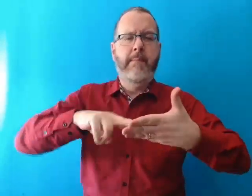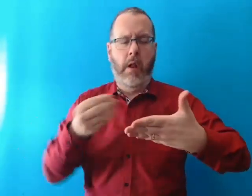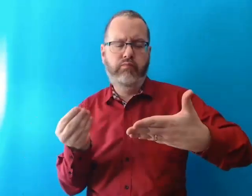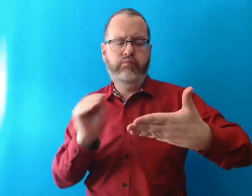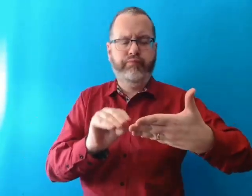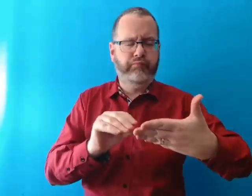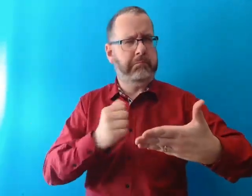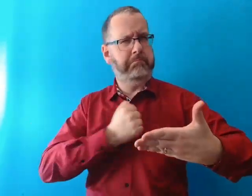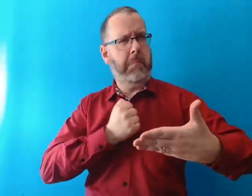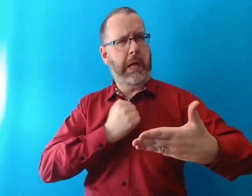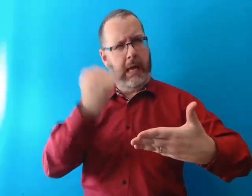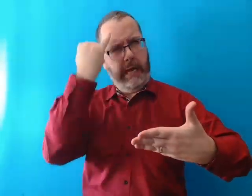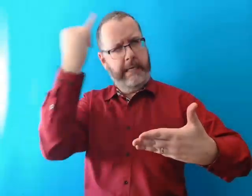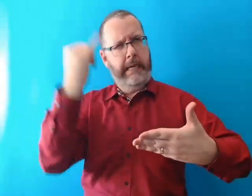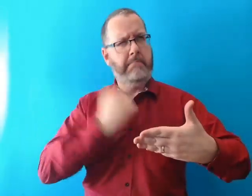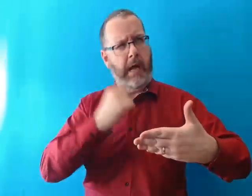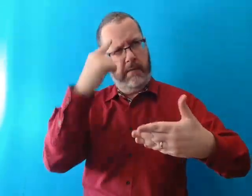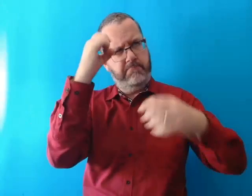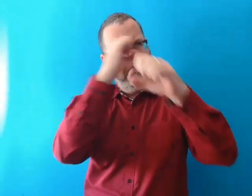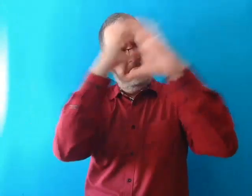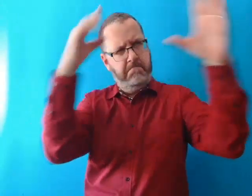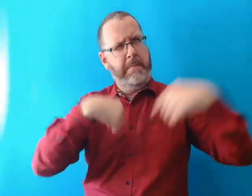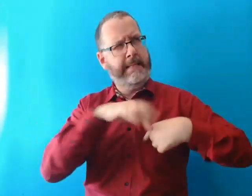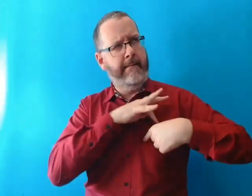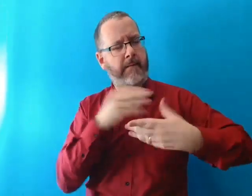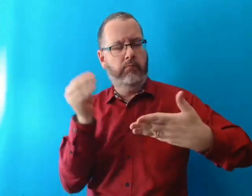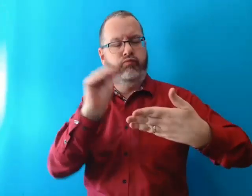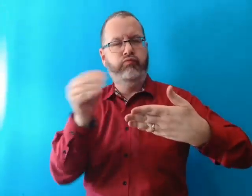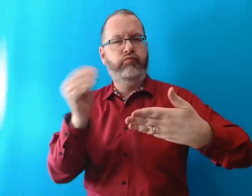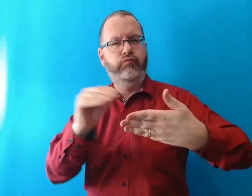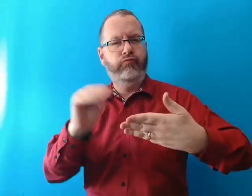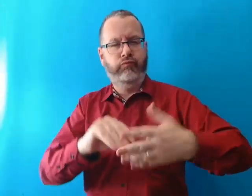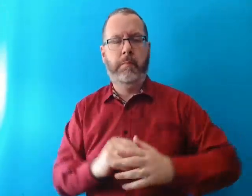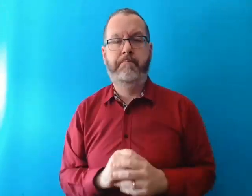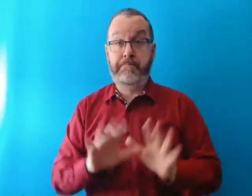their own self-perception of ability to speak, hear, etc.